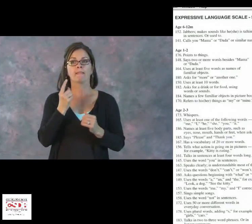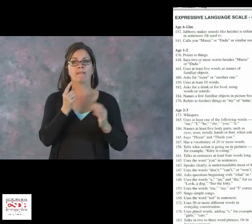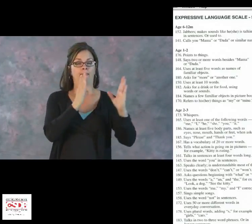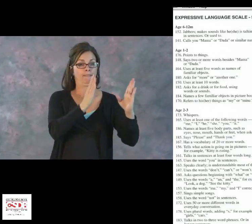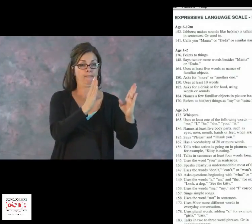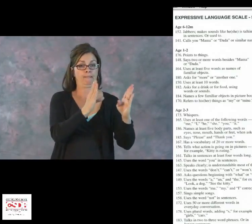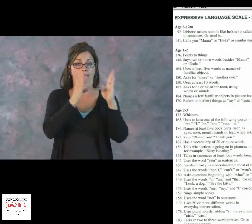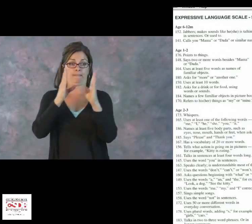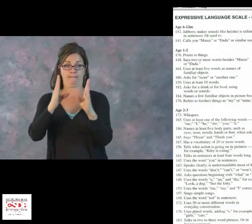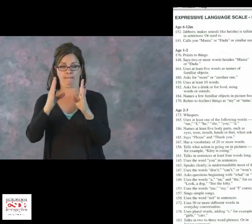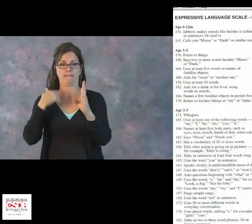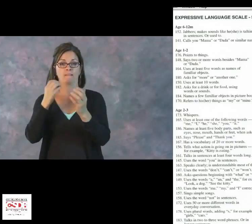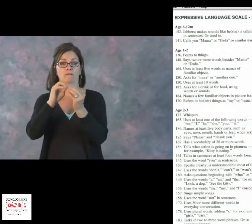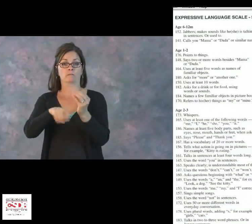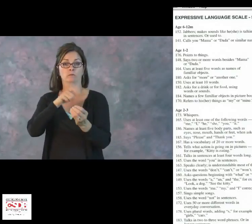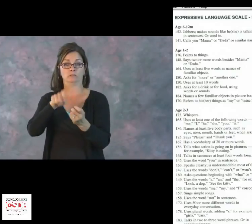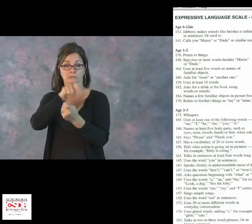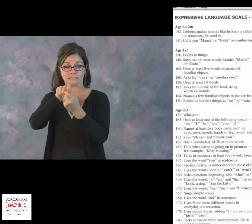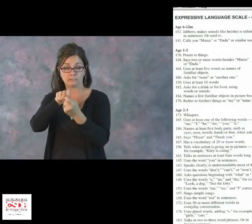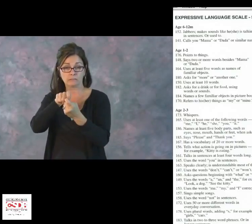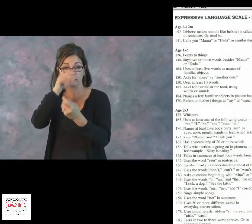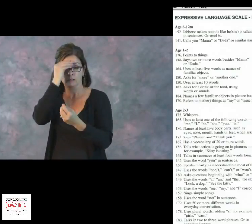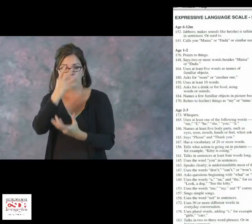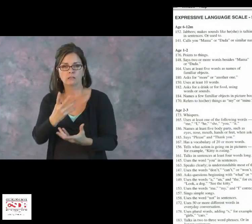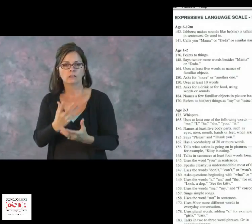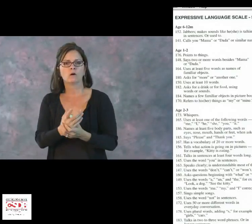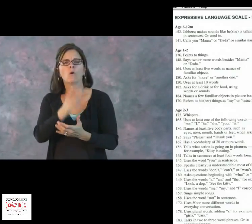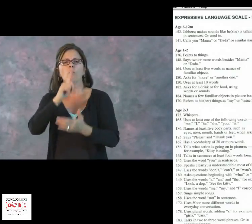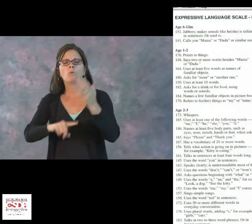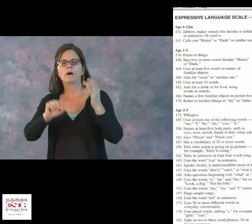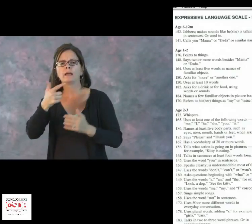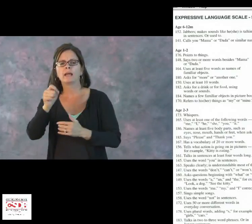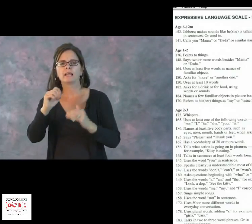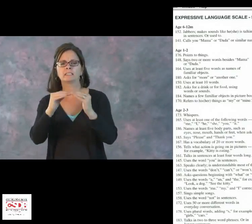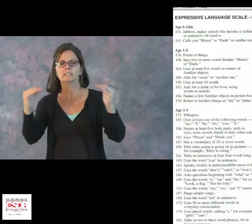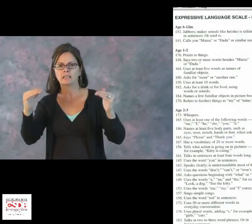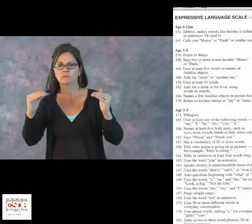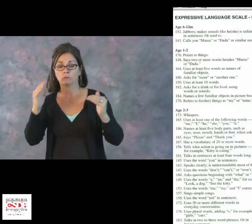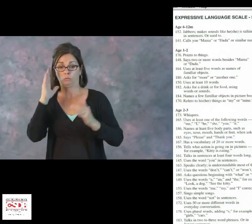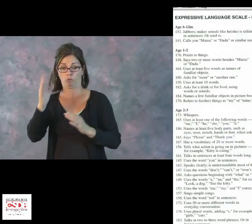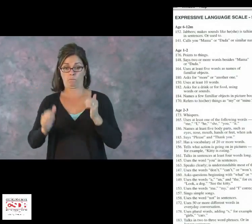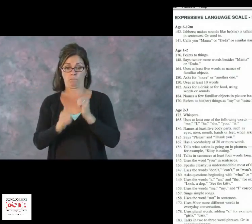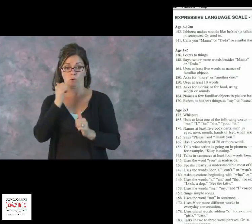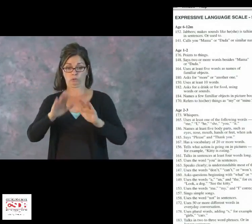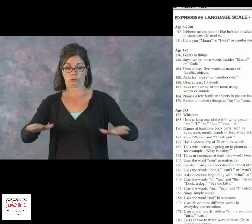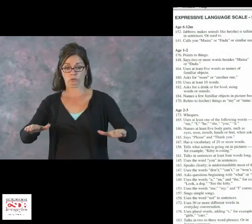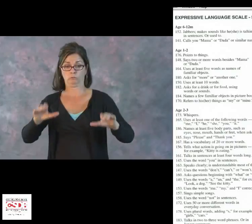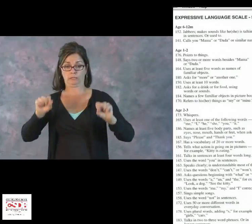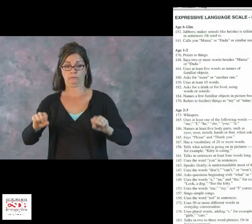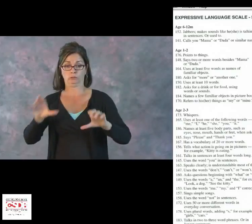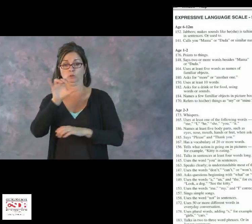even more specifically at what age level would most children be able to do that given item,